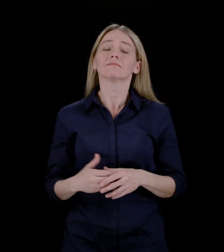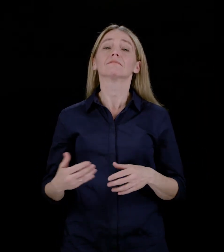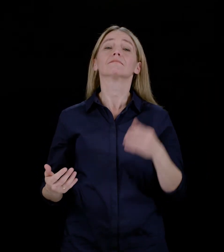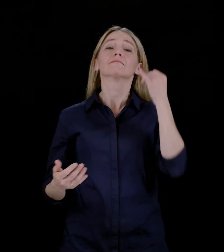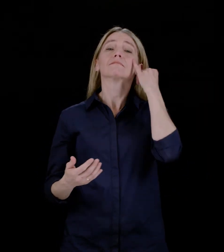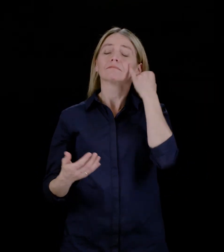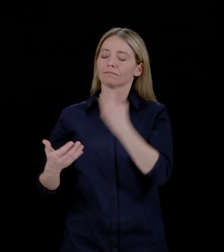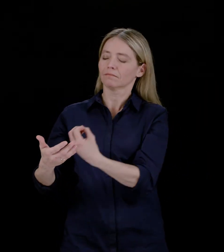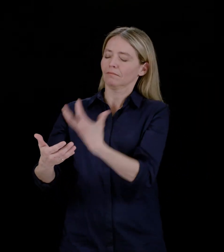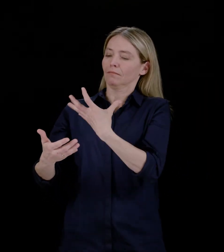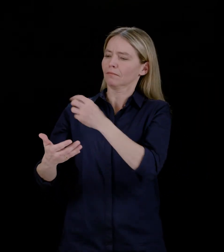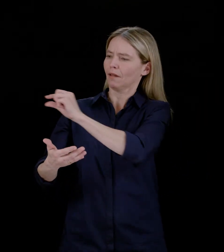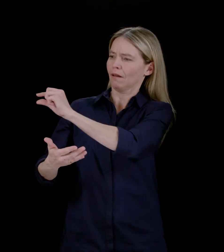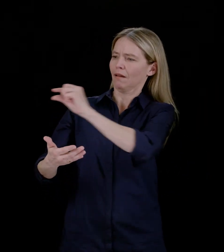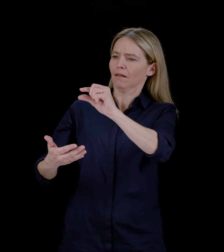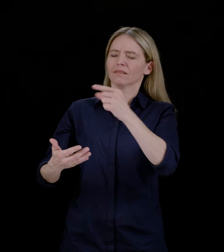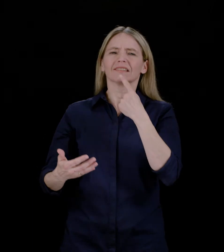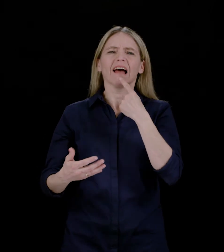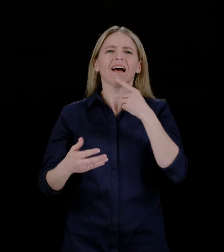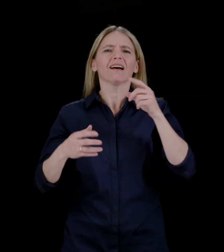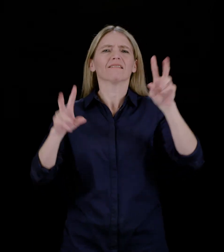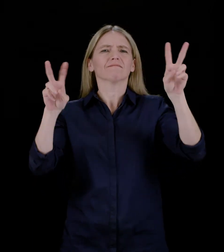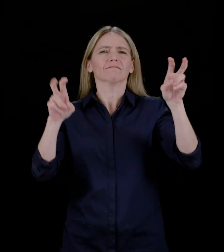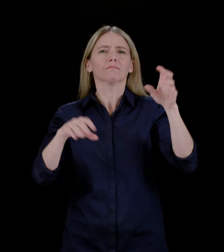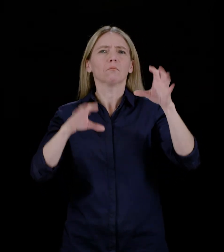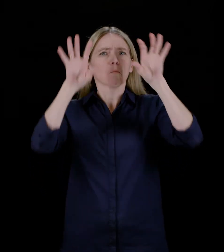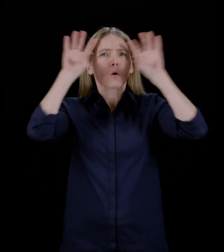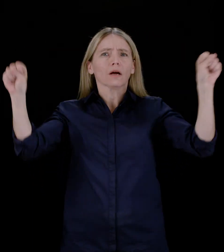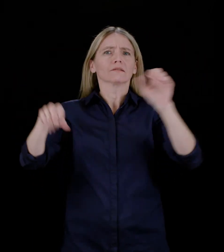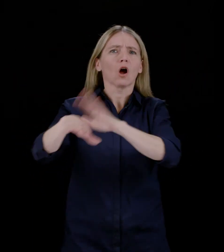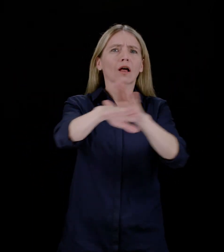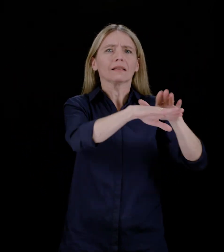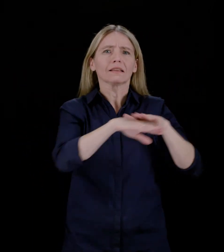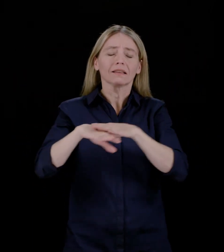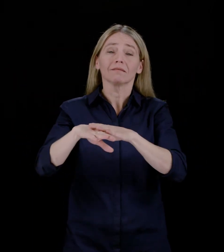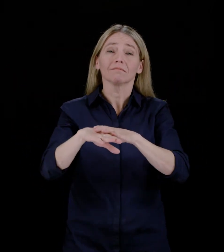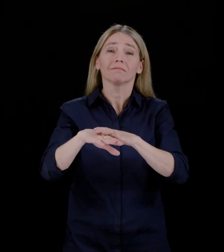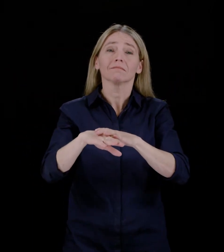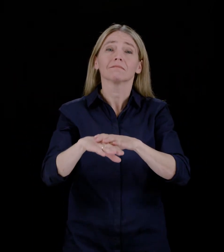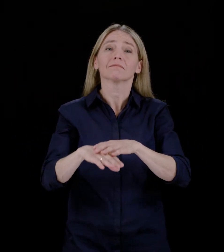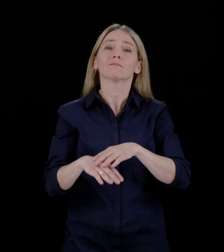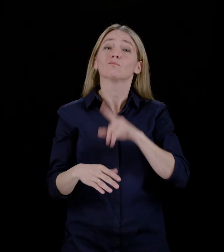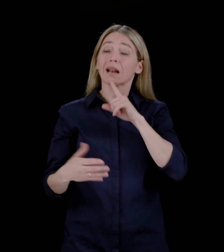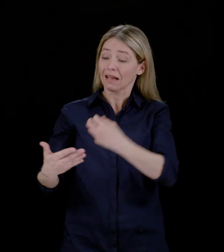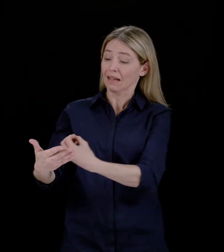“Presidential Alert” when an alert is issued, instead of one that is specific to Canada.